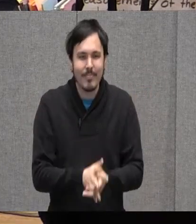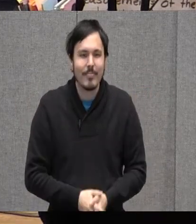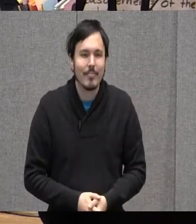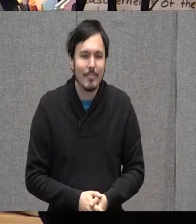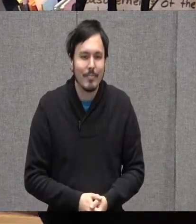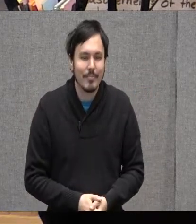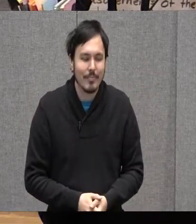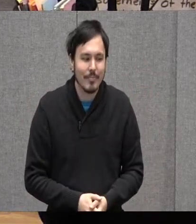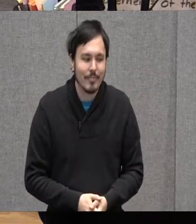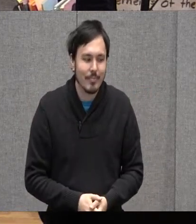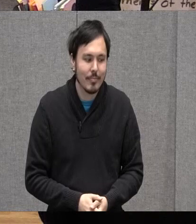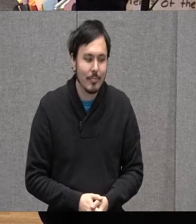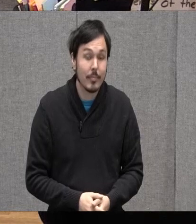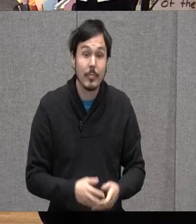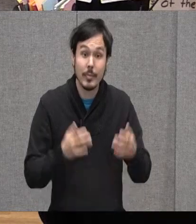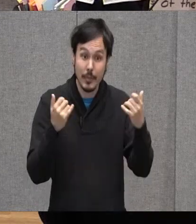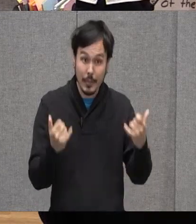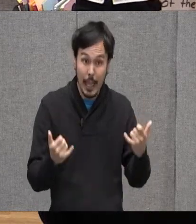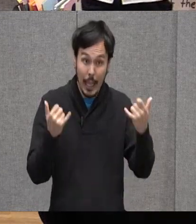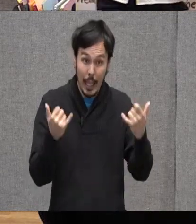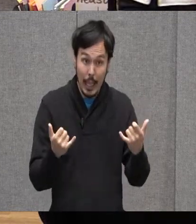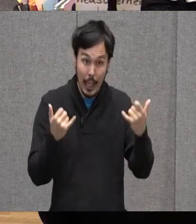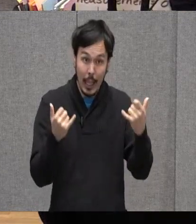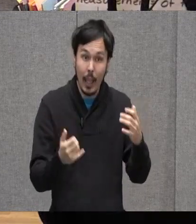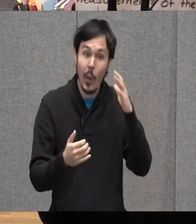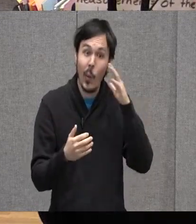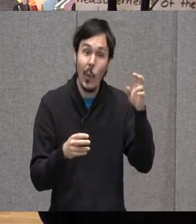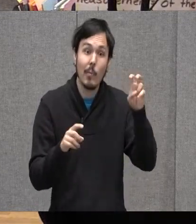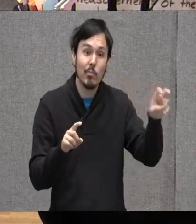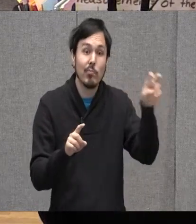So, we are going to move into the next question.